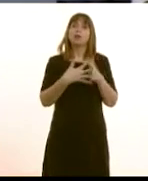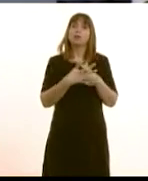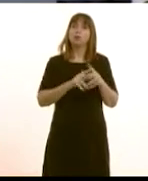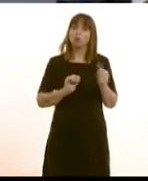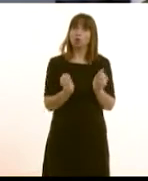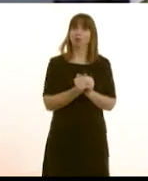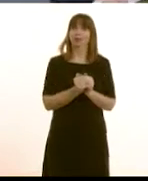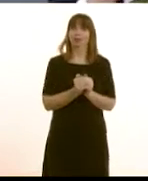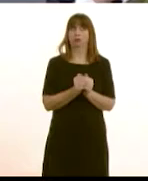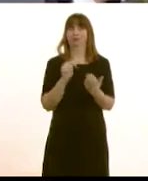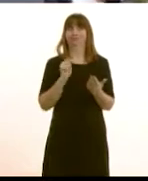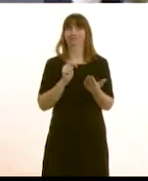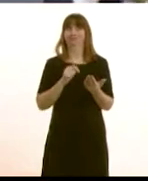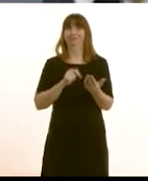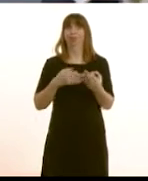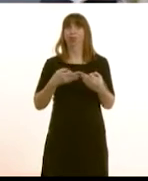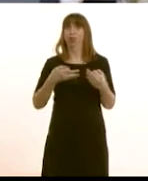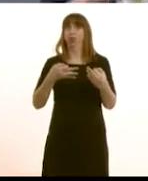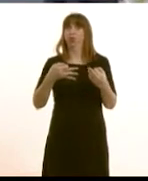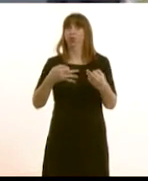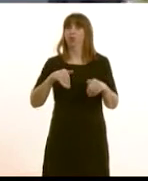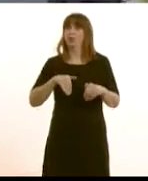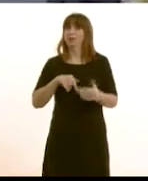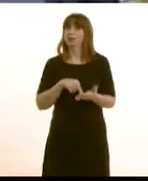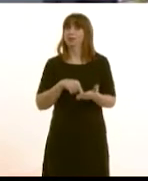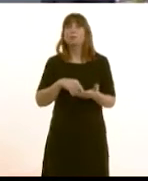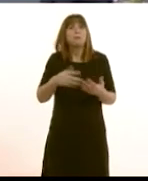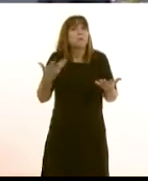lagoon, which is also taking a long time to come forward? Do you have any indication as